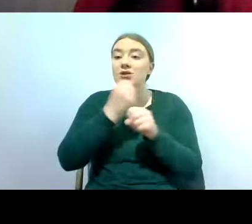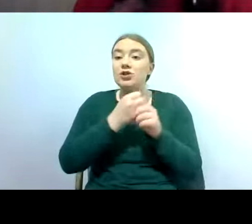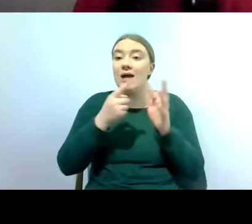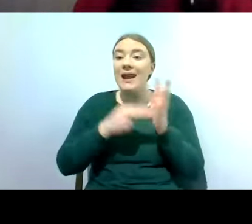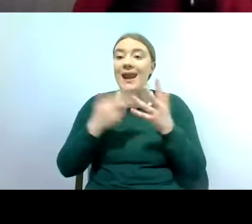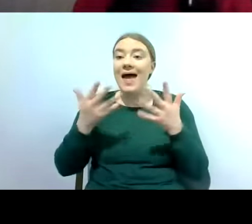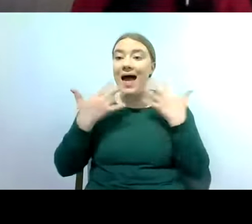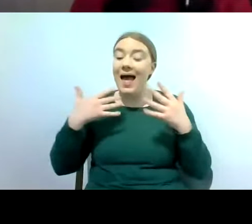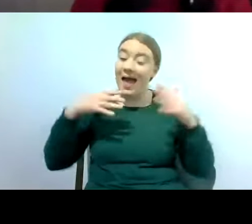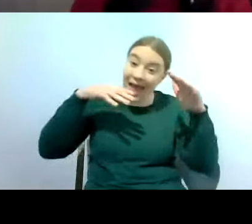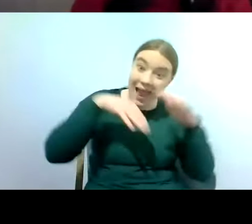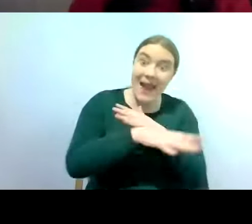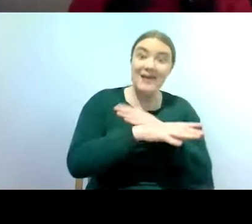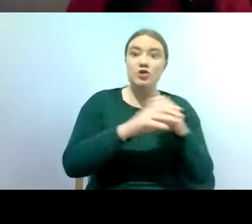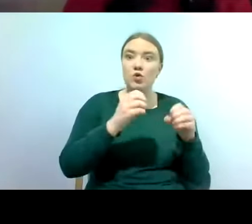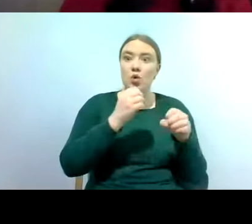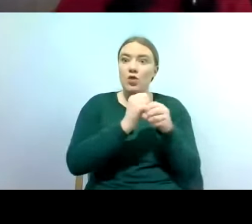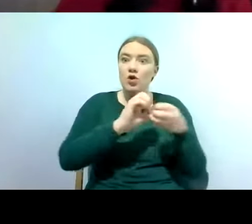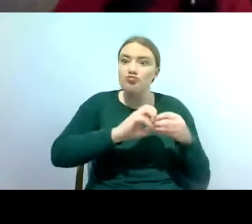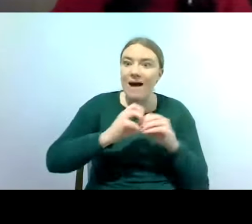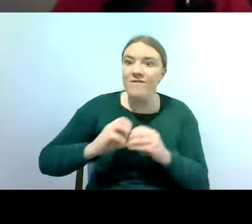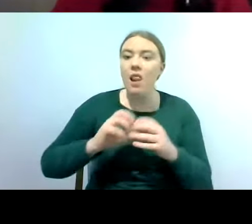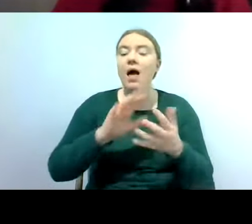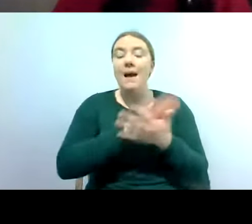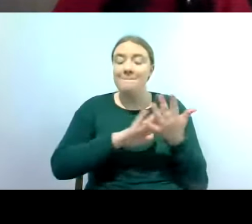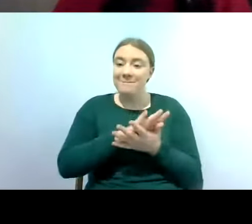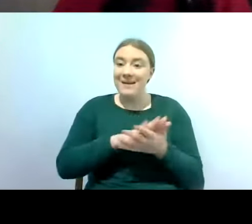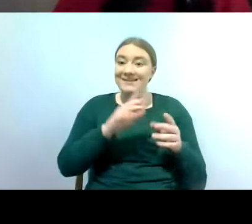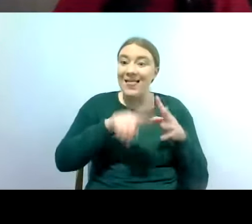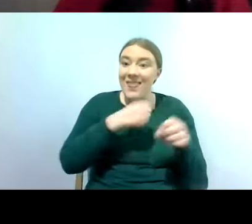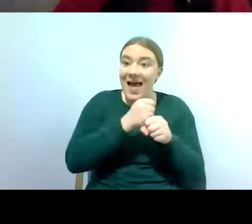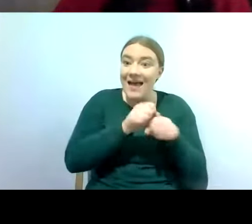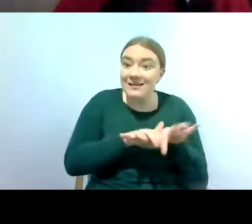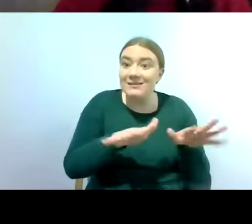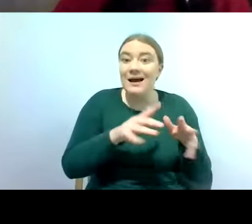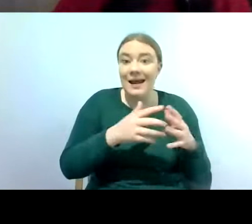in the best environment and this in the top right i just had to include